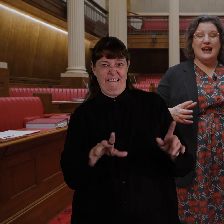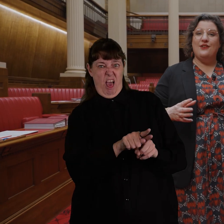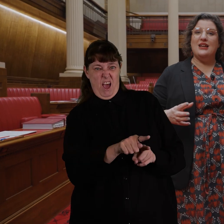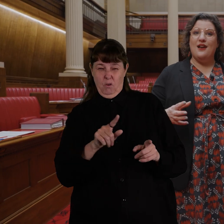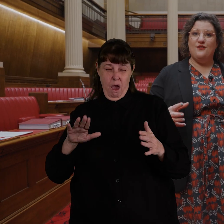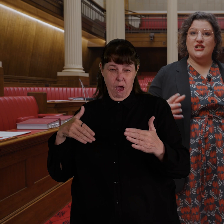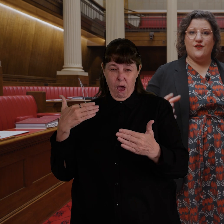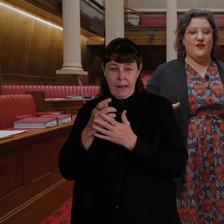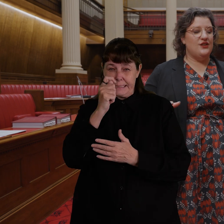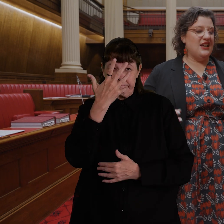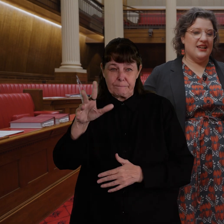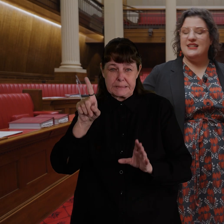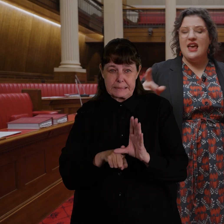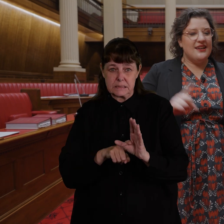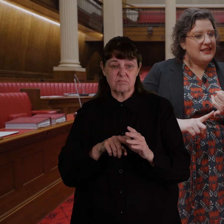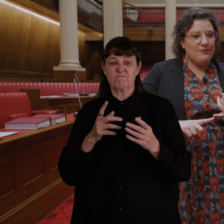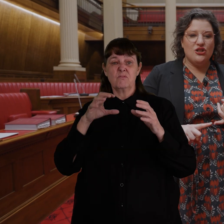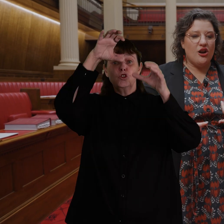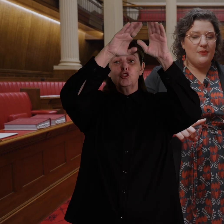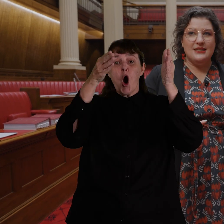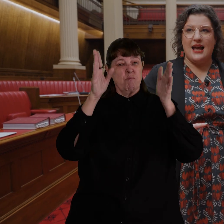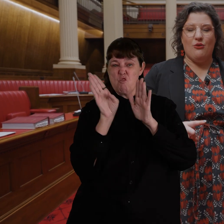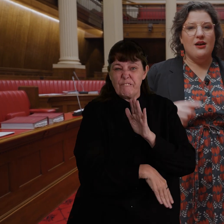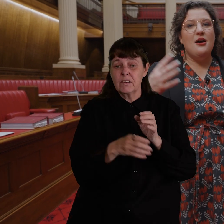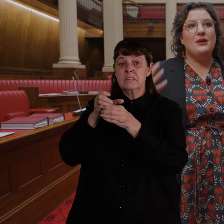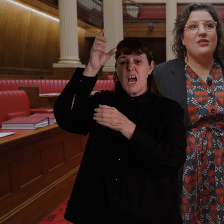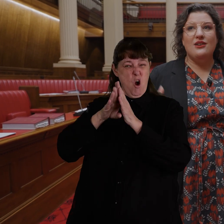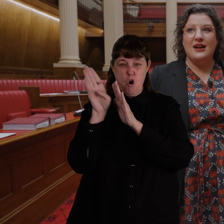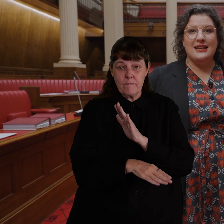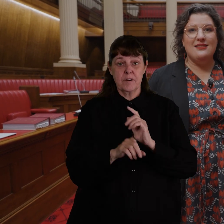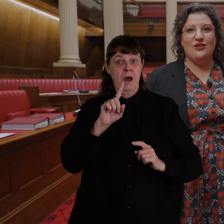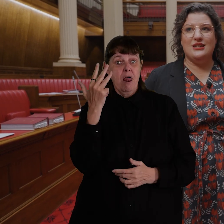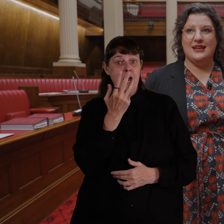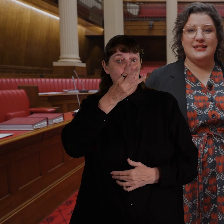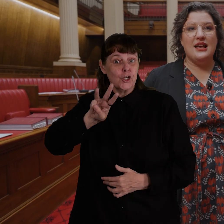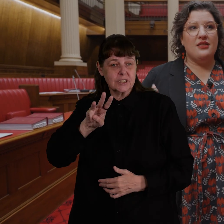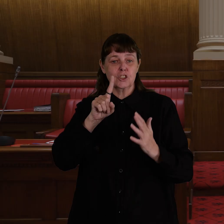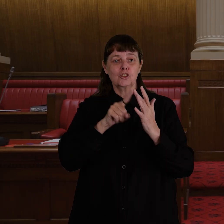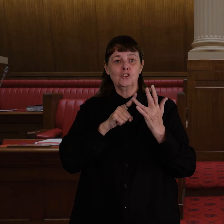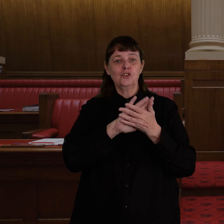and left it unfinished for 50 years. They skipped the dome and tower, but in the 1930s there was a